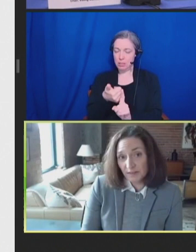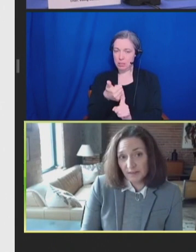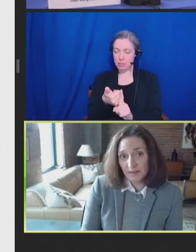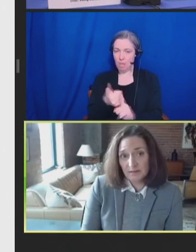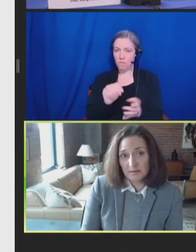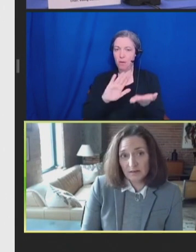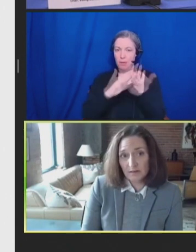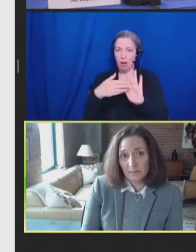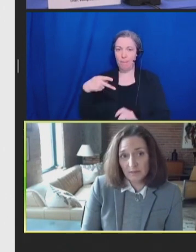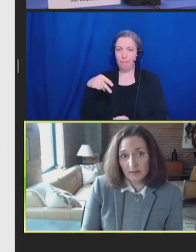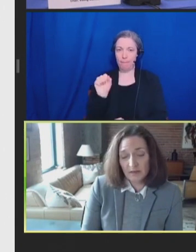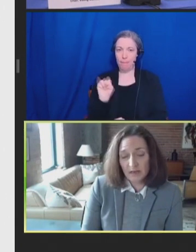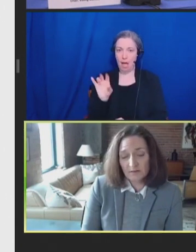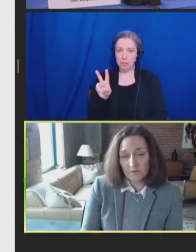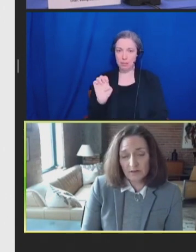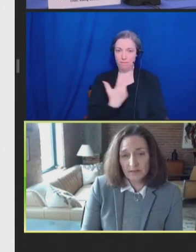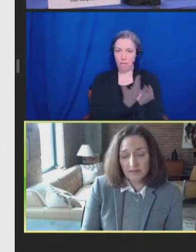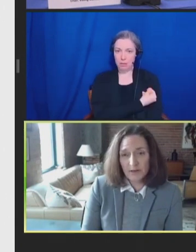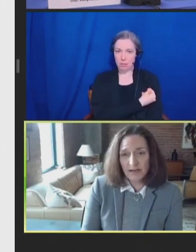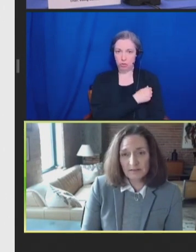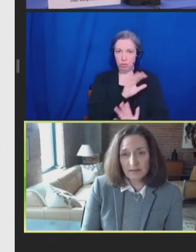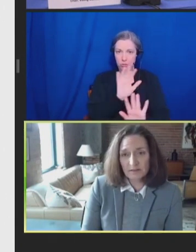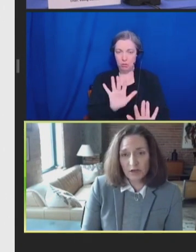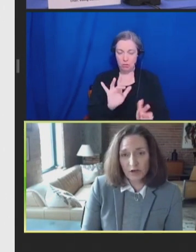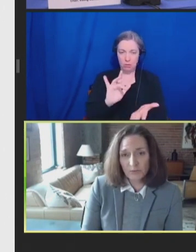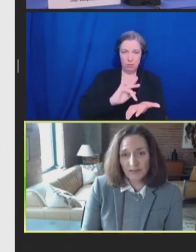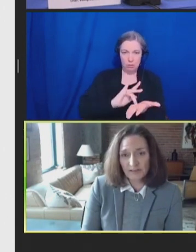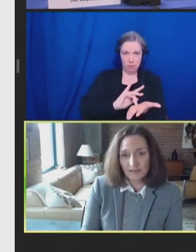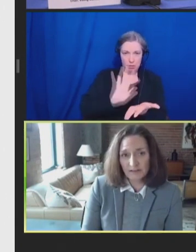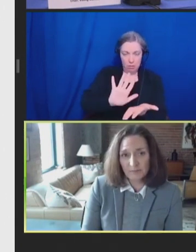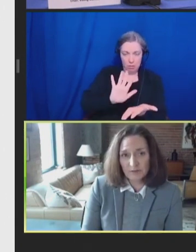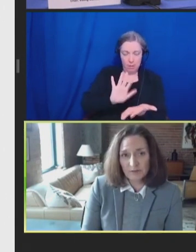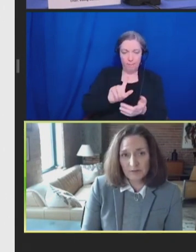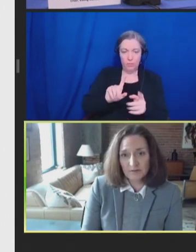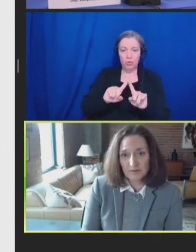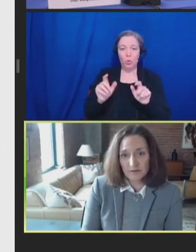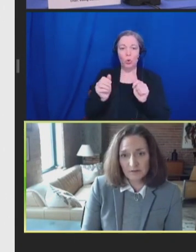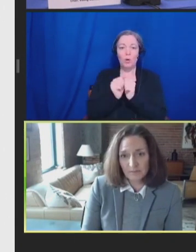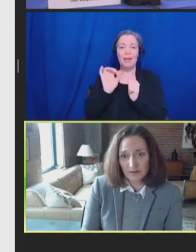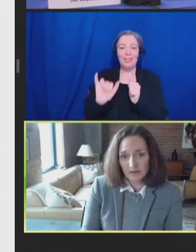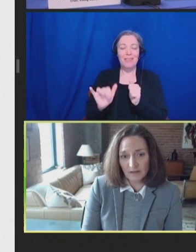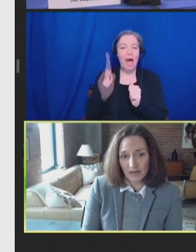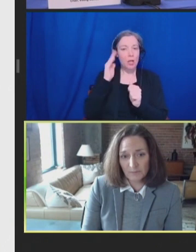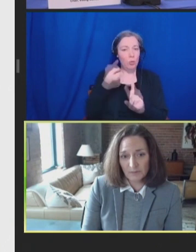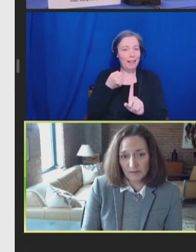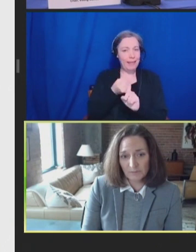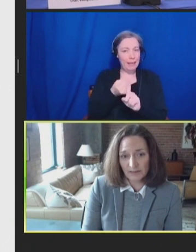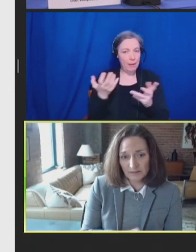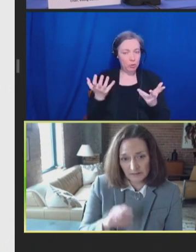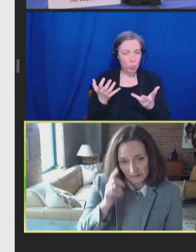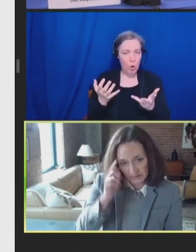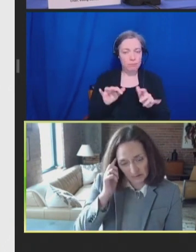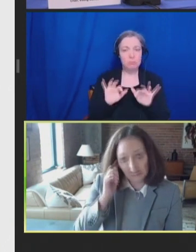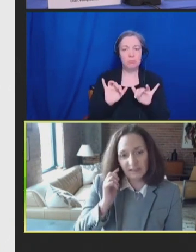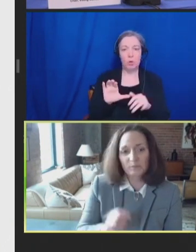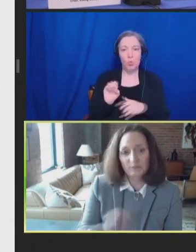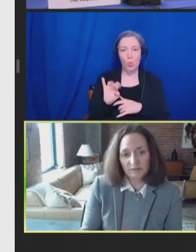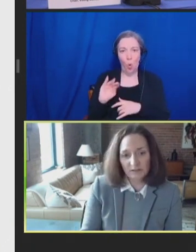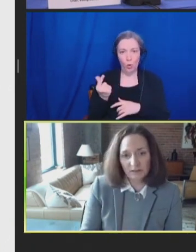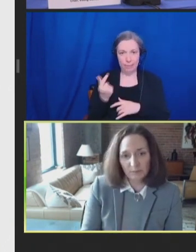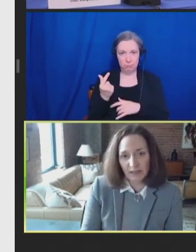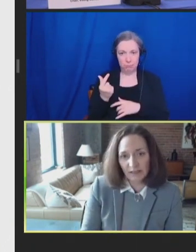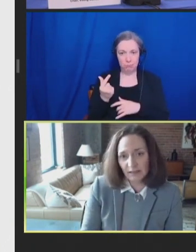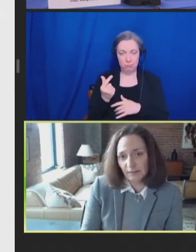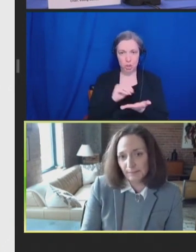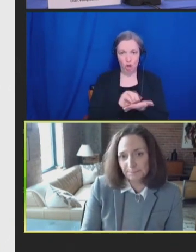So, with this, it has a direct impact on coding. So, this is how practices document and get paid.